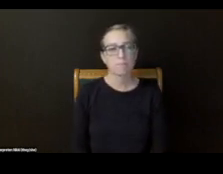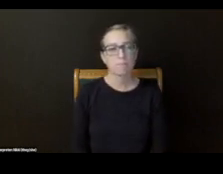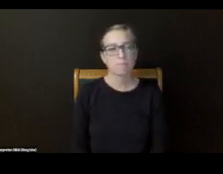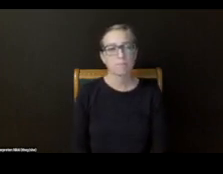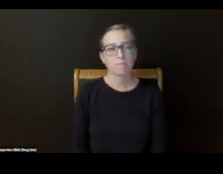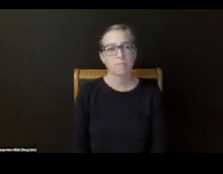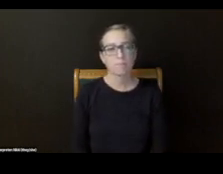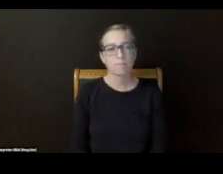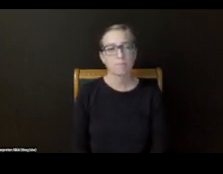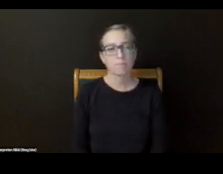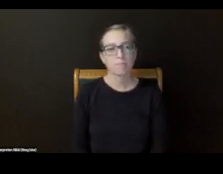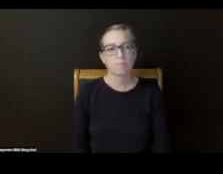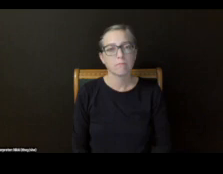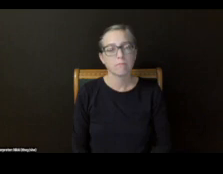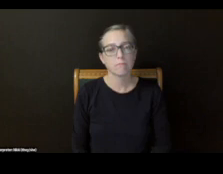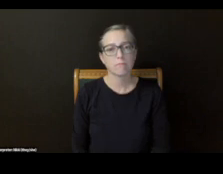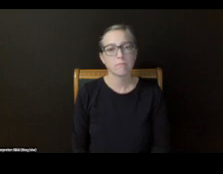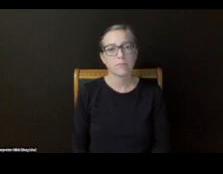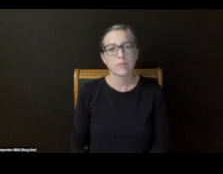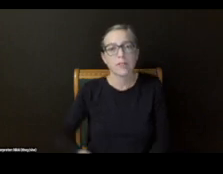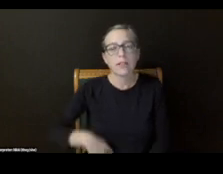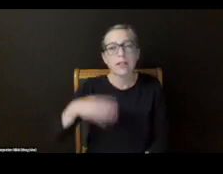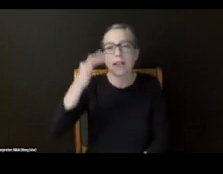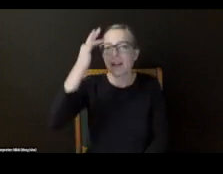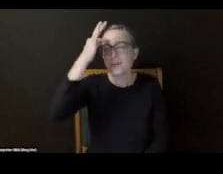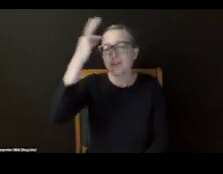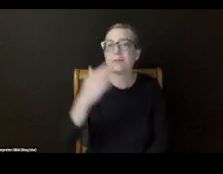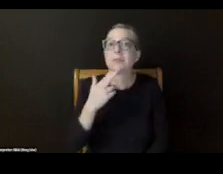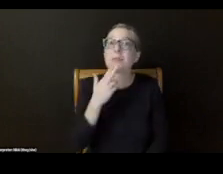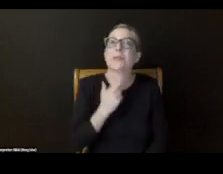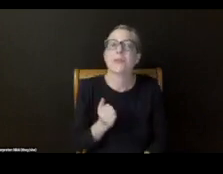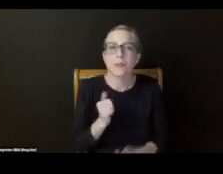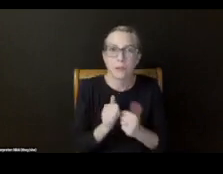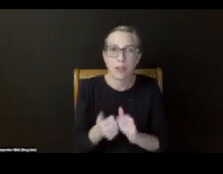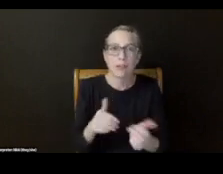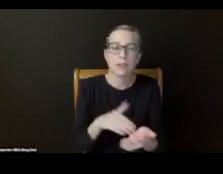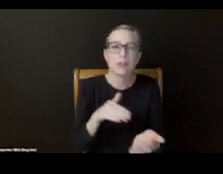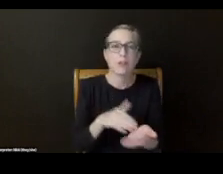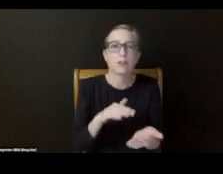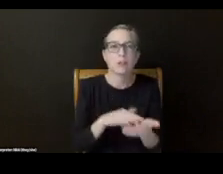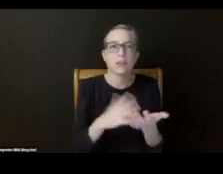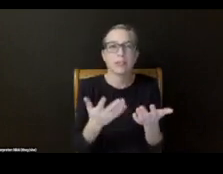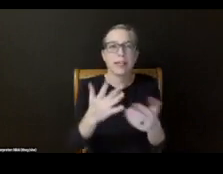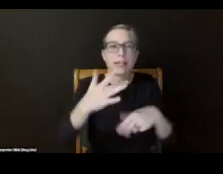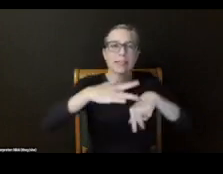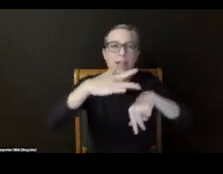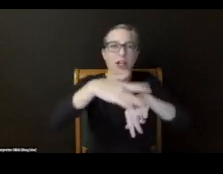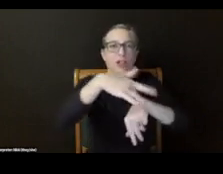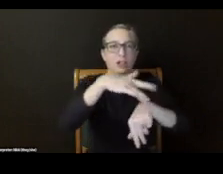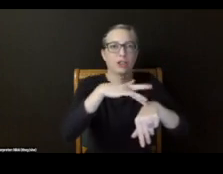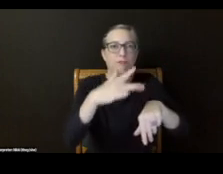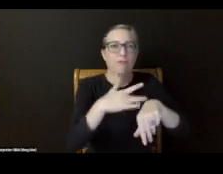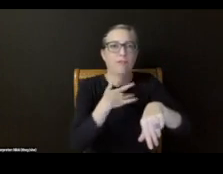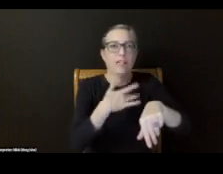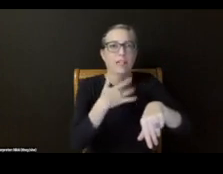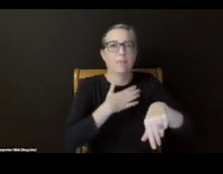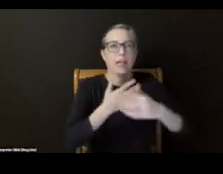was like feeling my hands and he's like, okay, we'll do a surgical plan like your left hand and